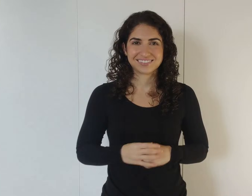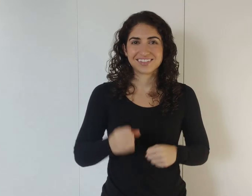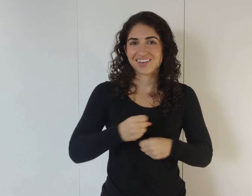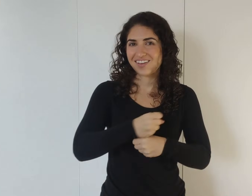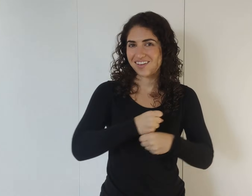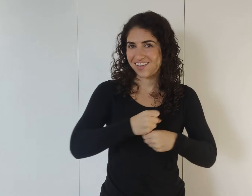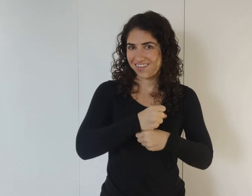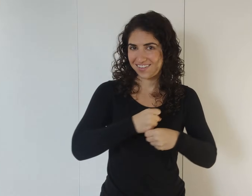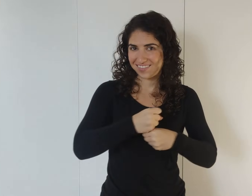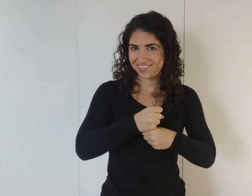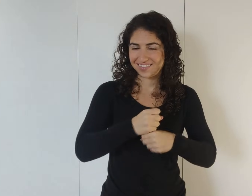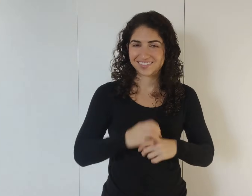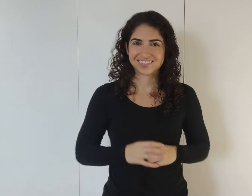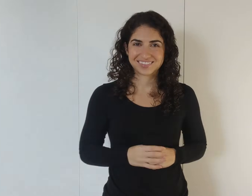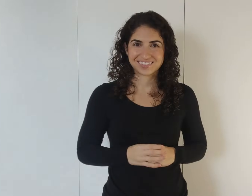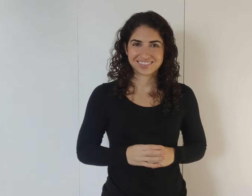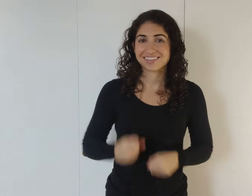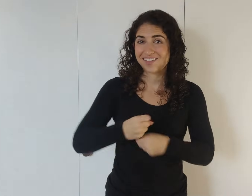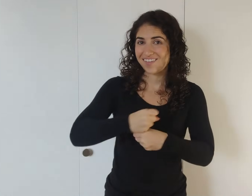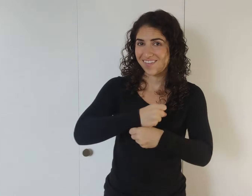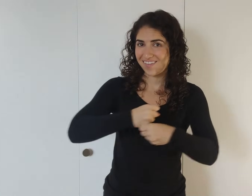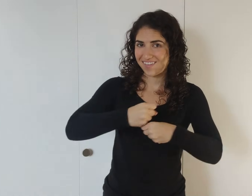COFFEE